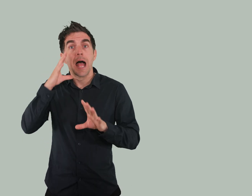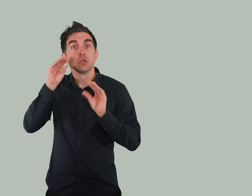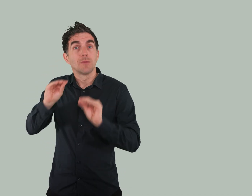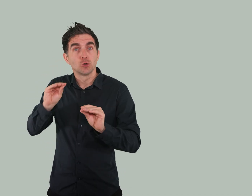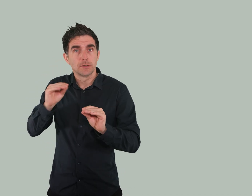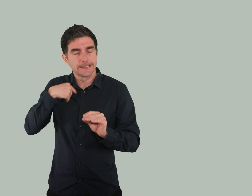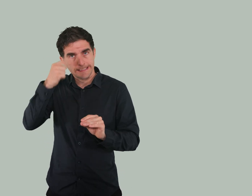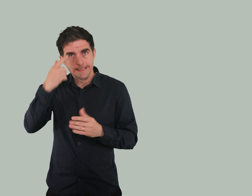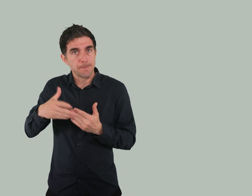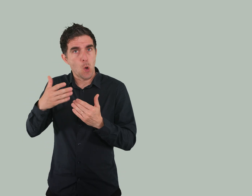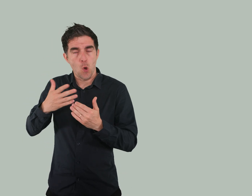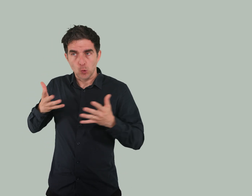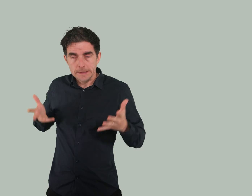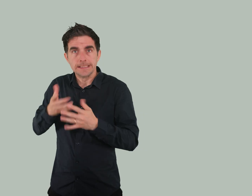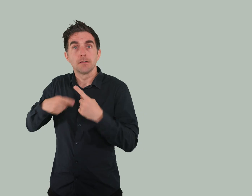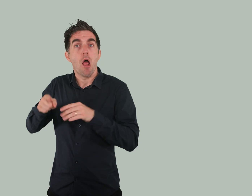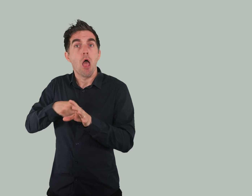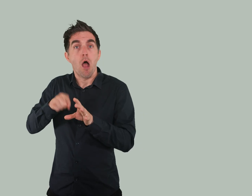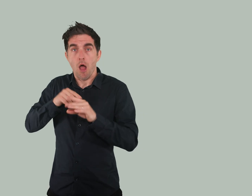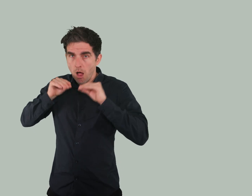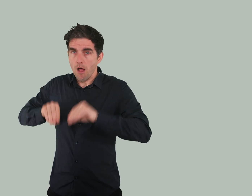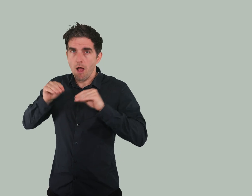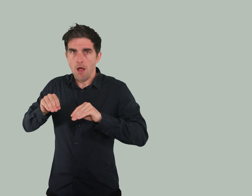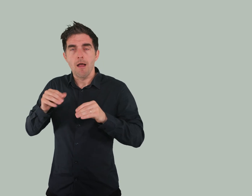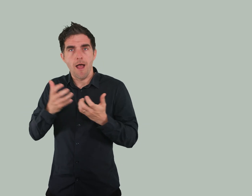It means that the education system has to do more to equip young people